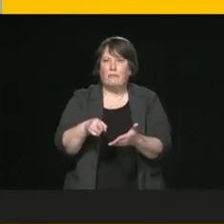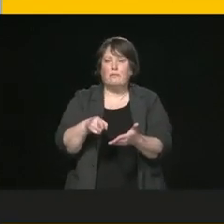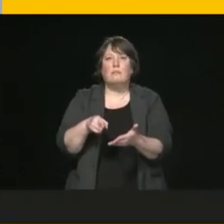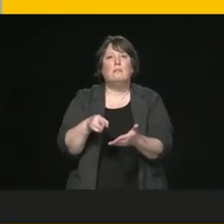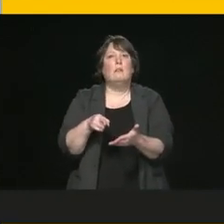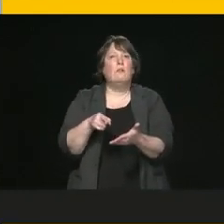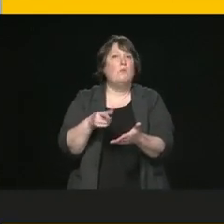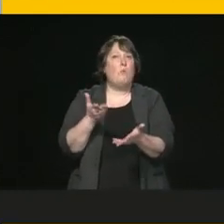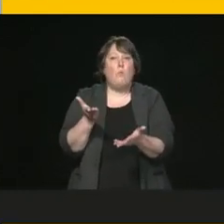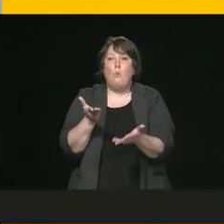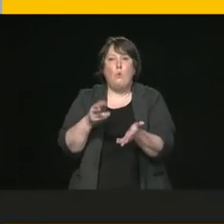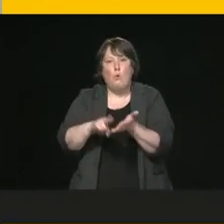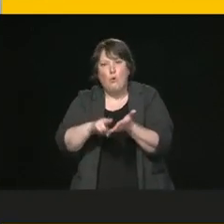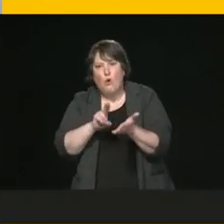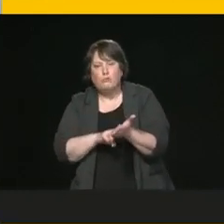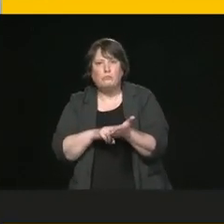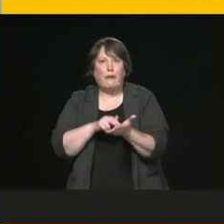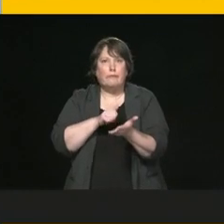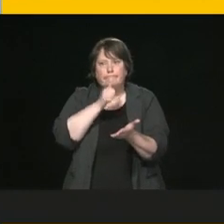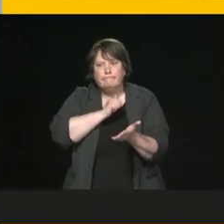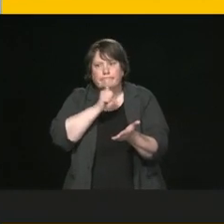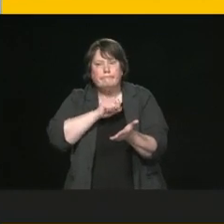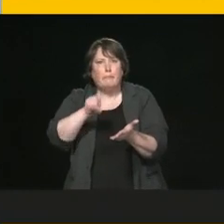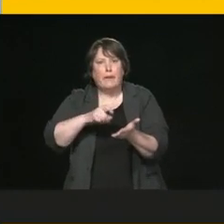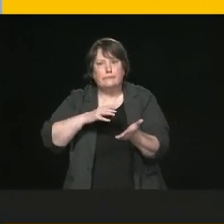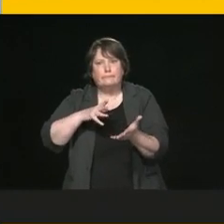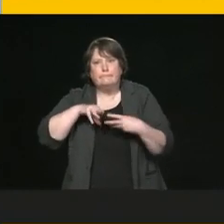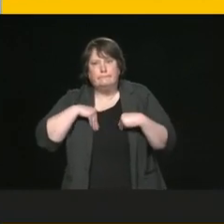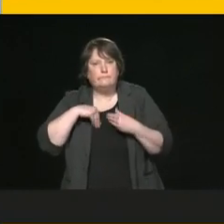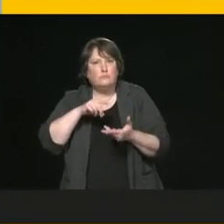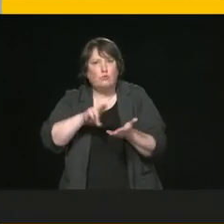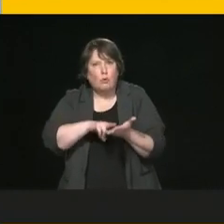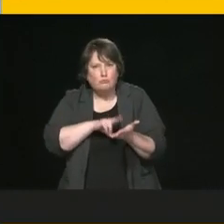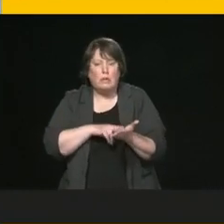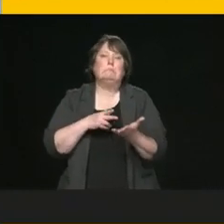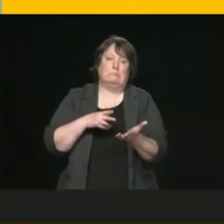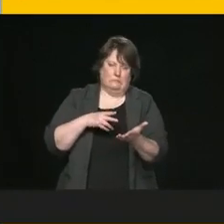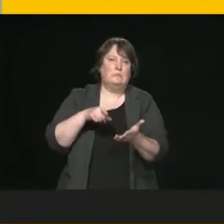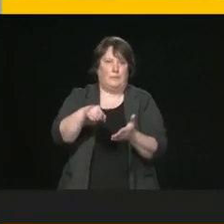BEFORE AND OTHERS MUST ADJUST